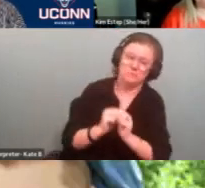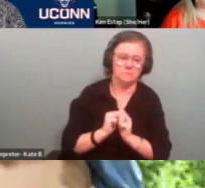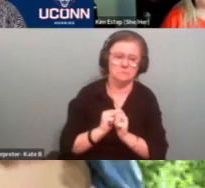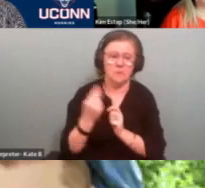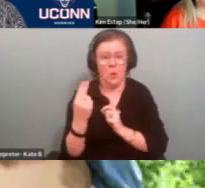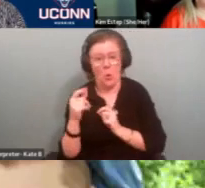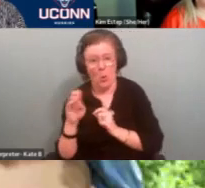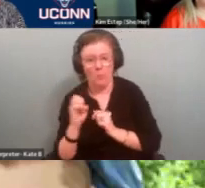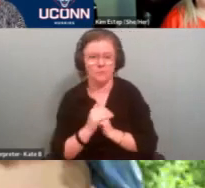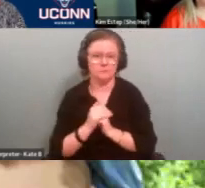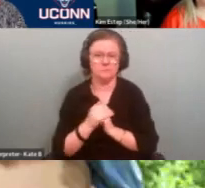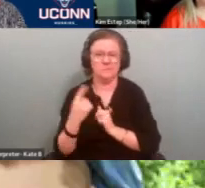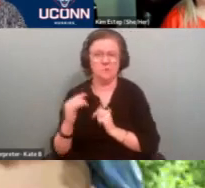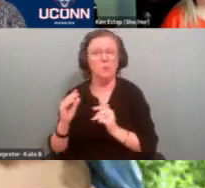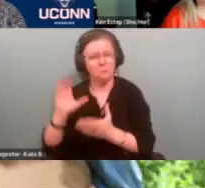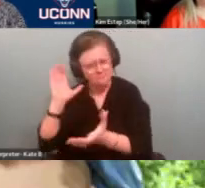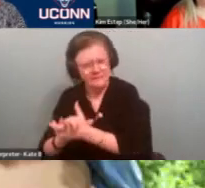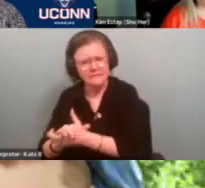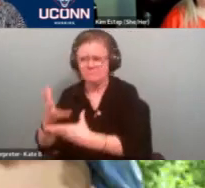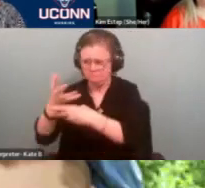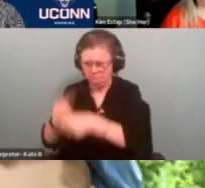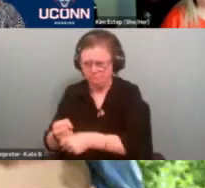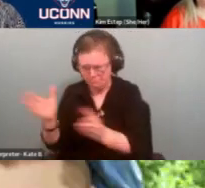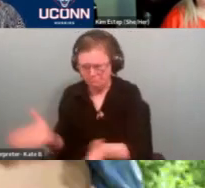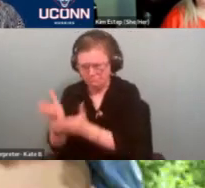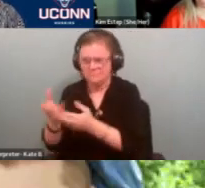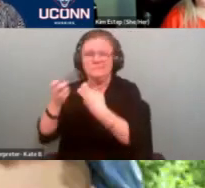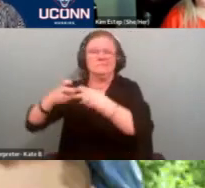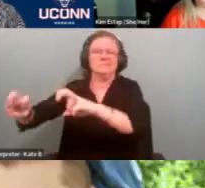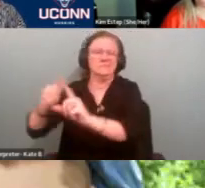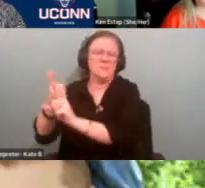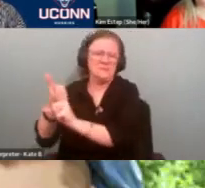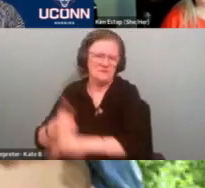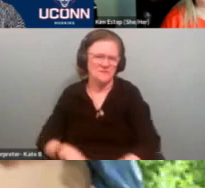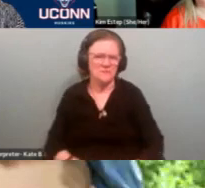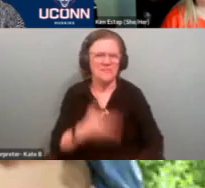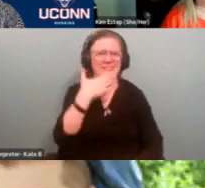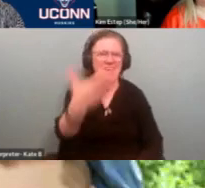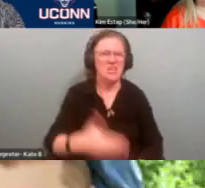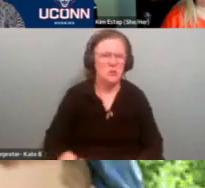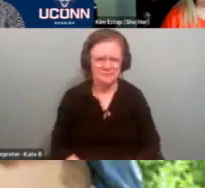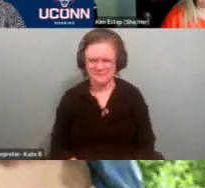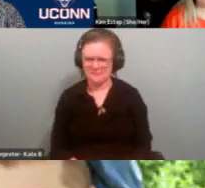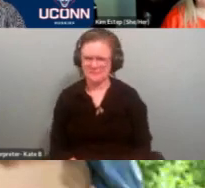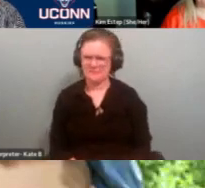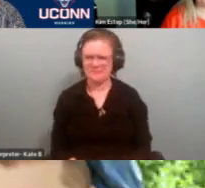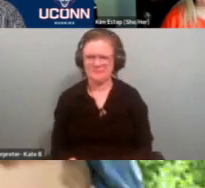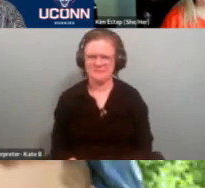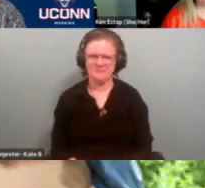somebody who believes in them until they can believe in themselves. Thank you. Thank you.